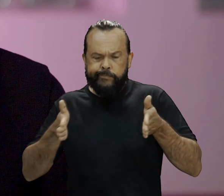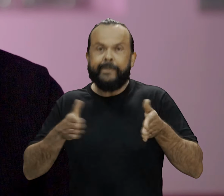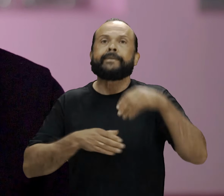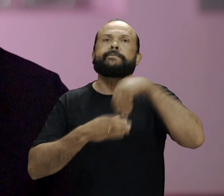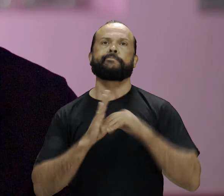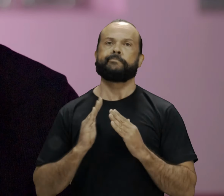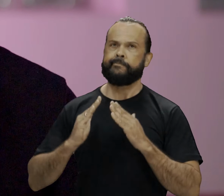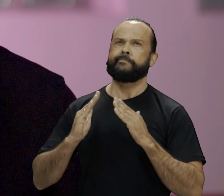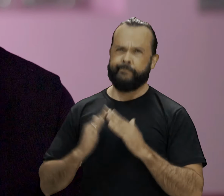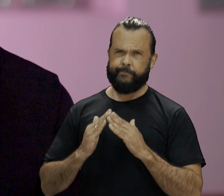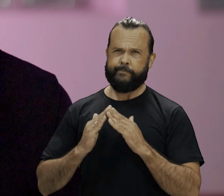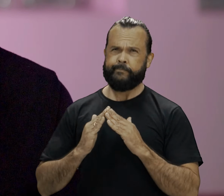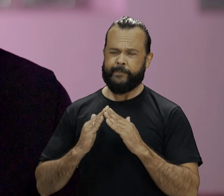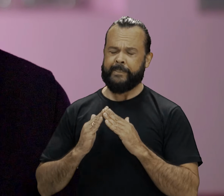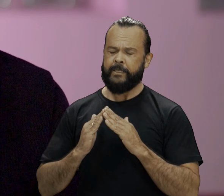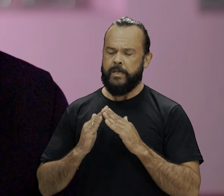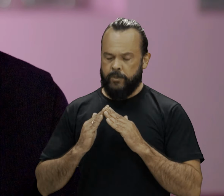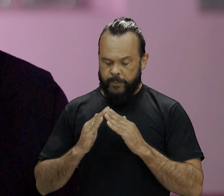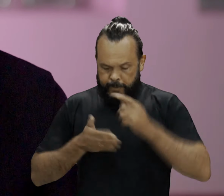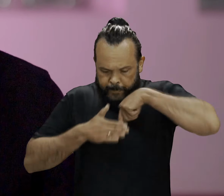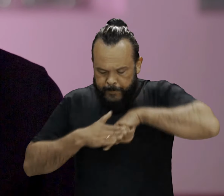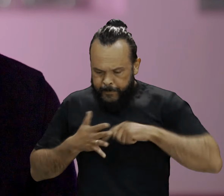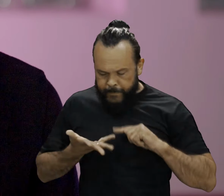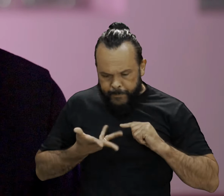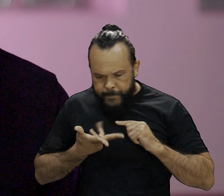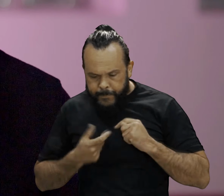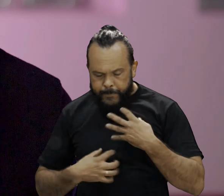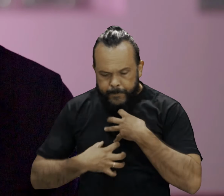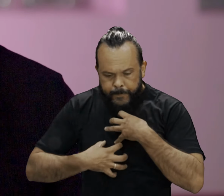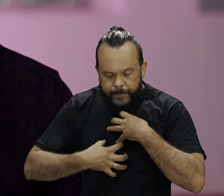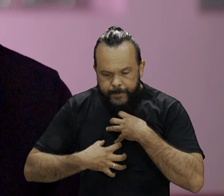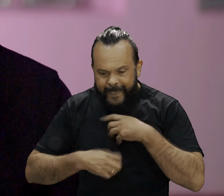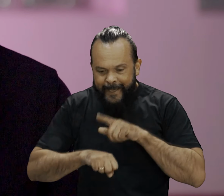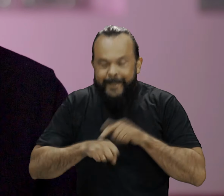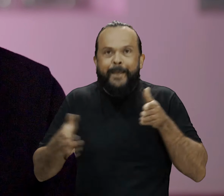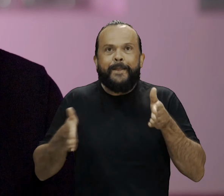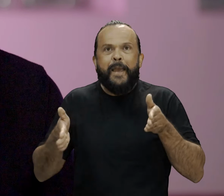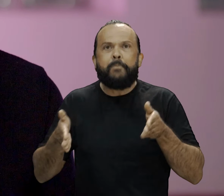made us feel a lot of feelings, right? And also being able to have time for you to play, for you to create.